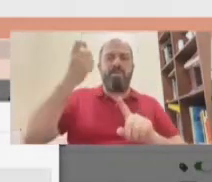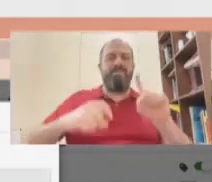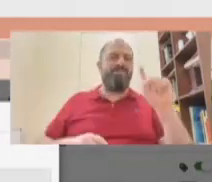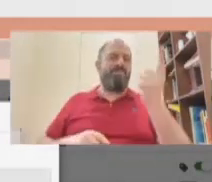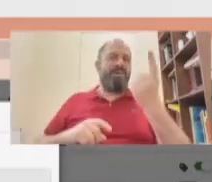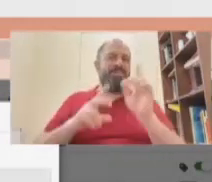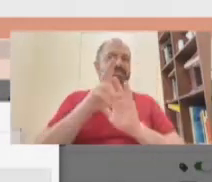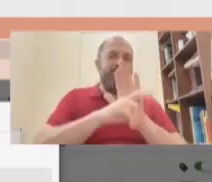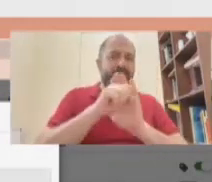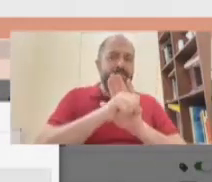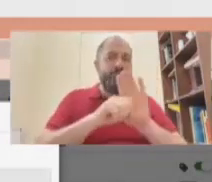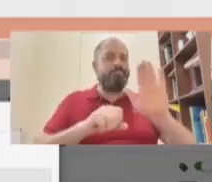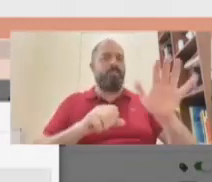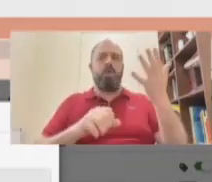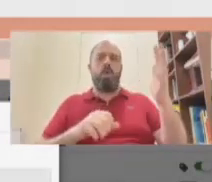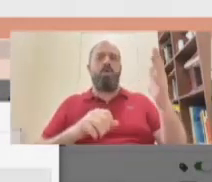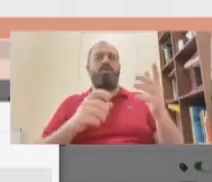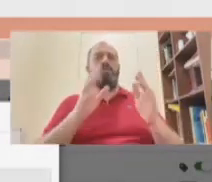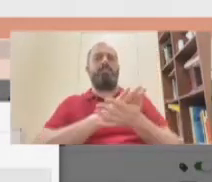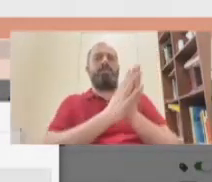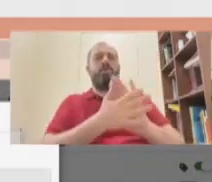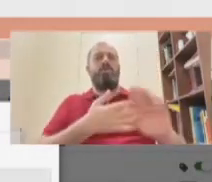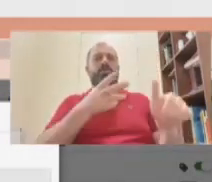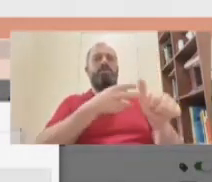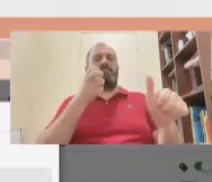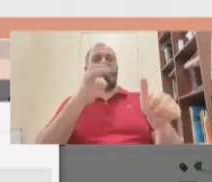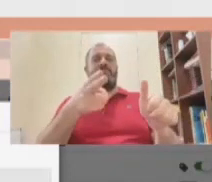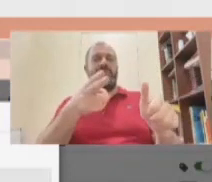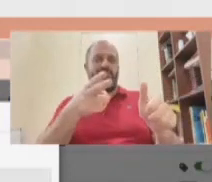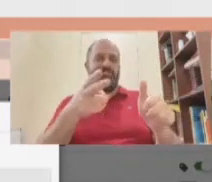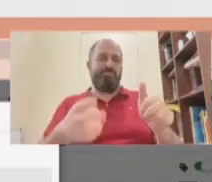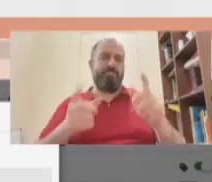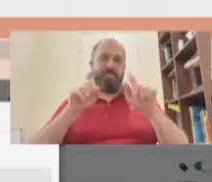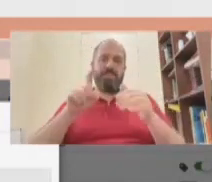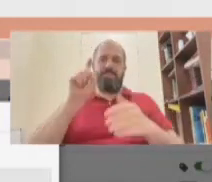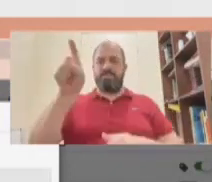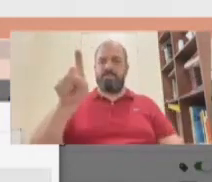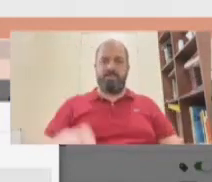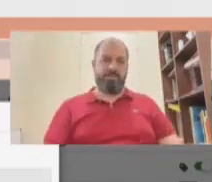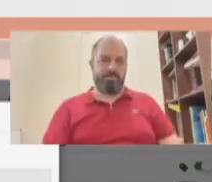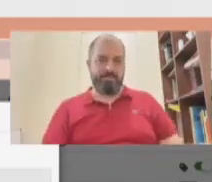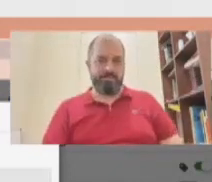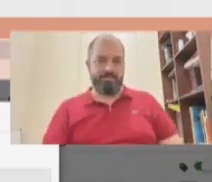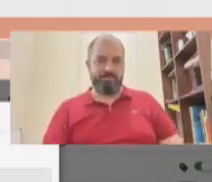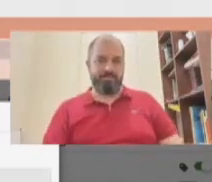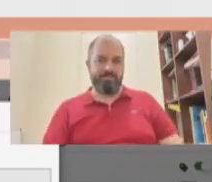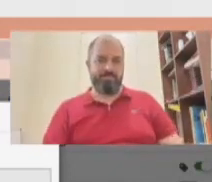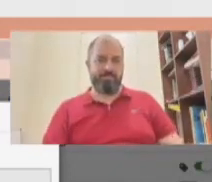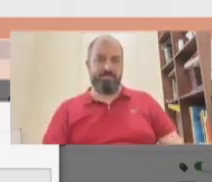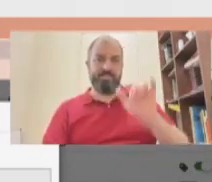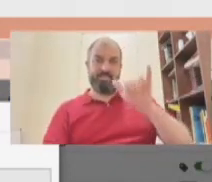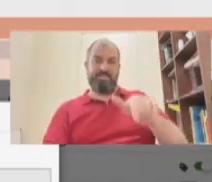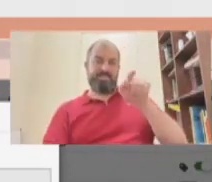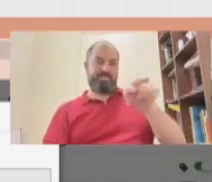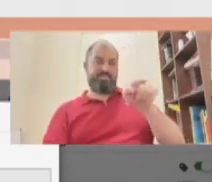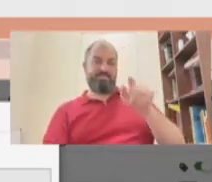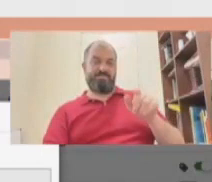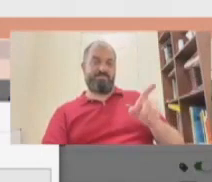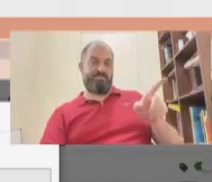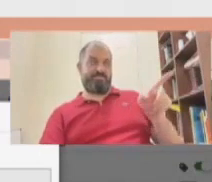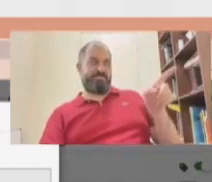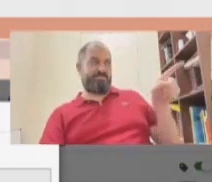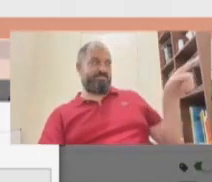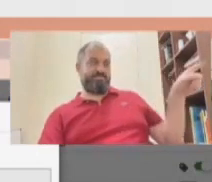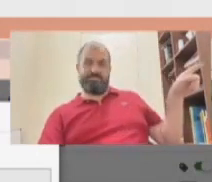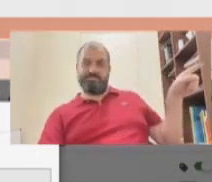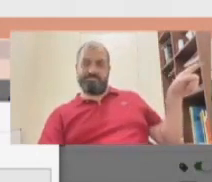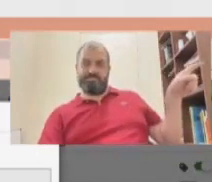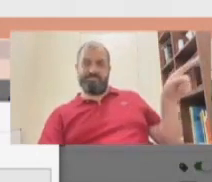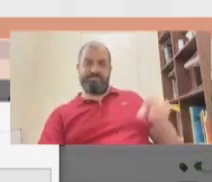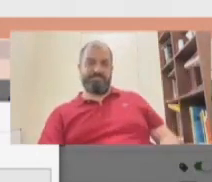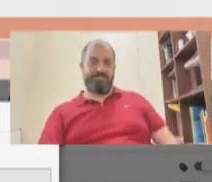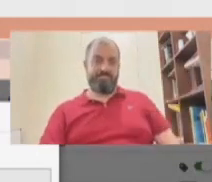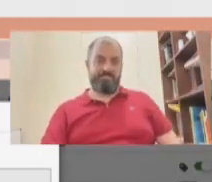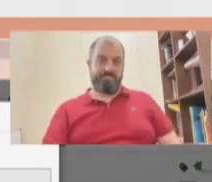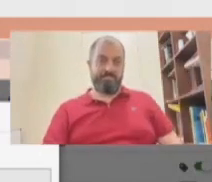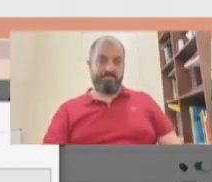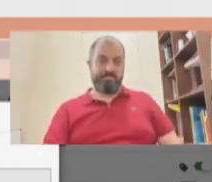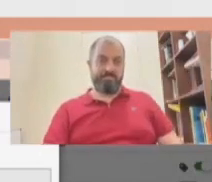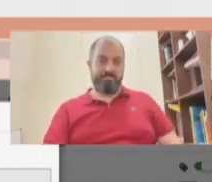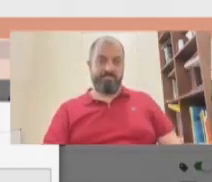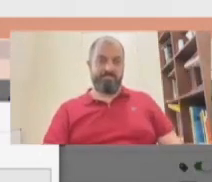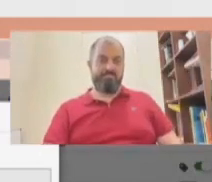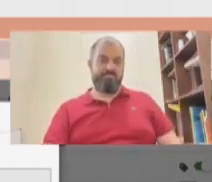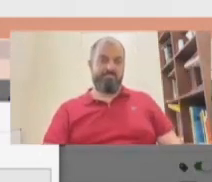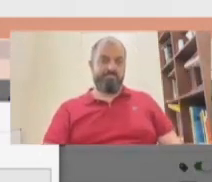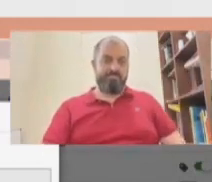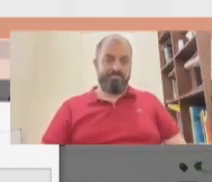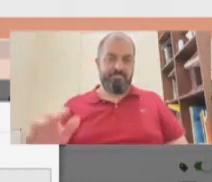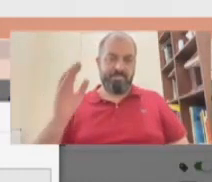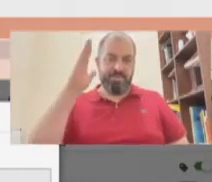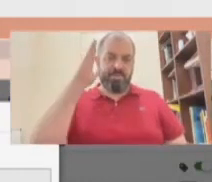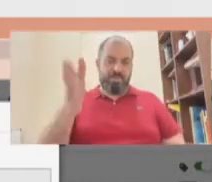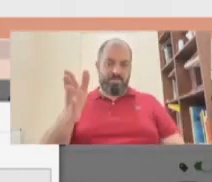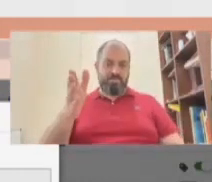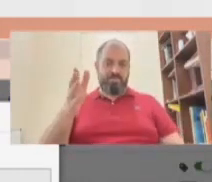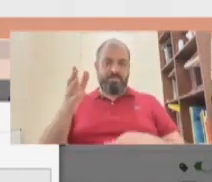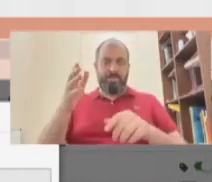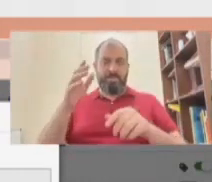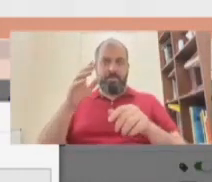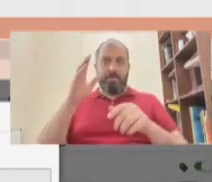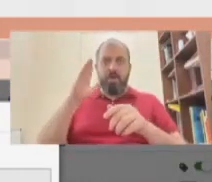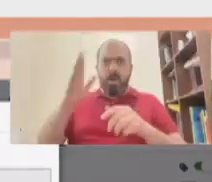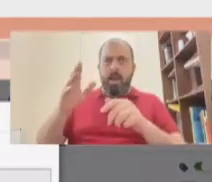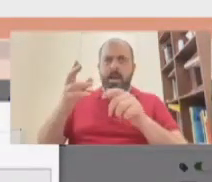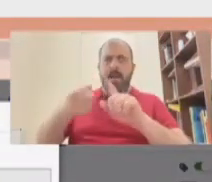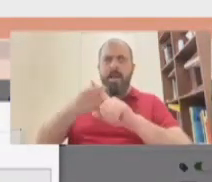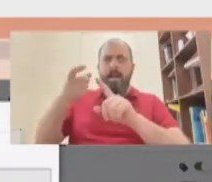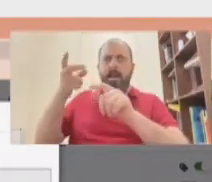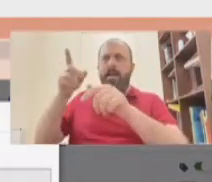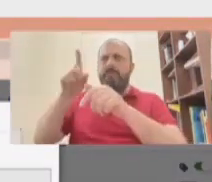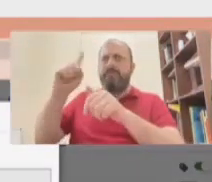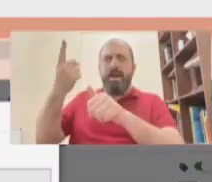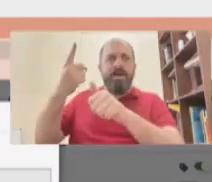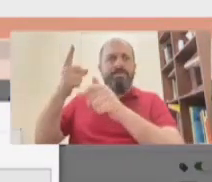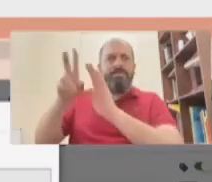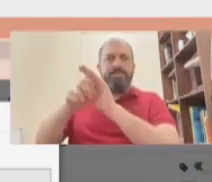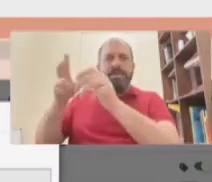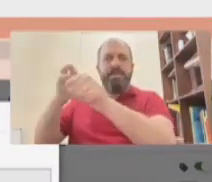By default The thumbnail will be from whatever the first video is in a portion. But there's also this option here, this checkbox.